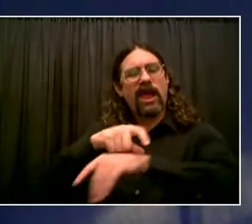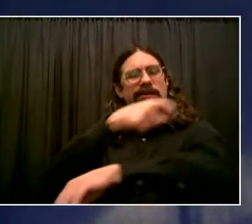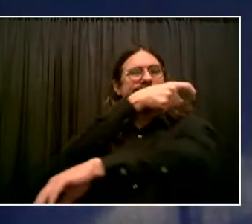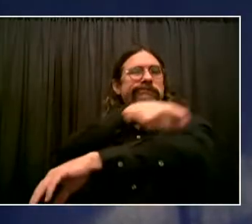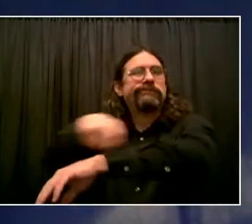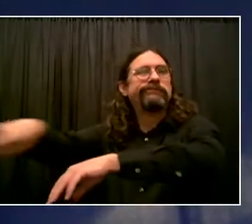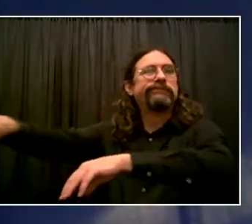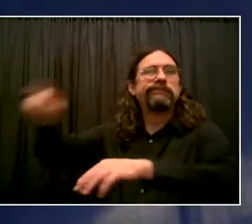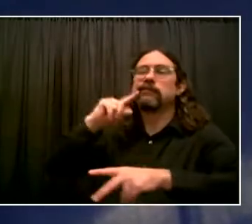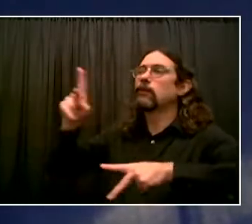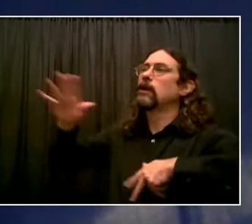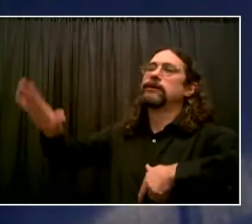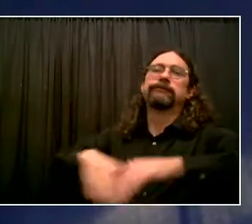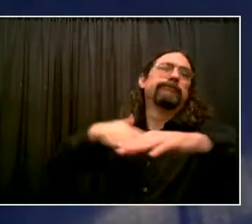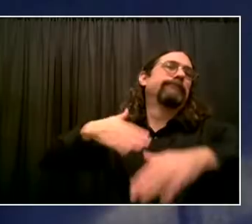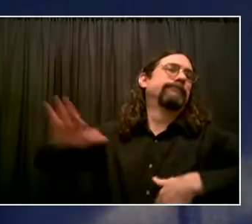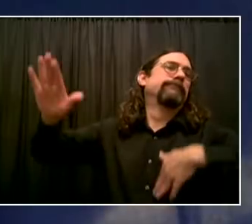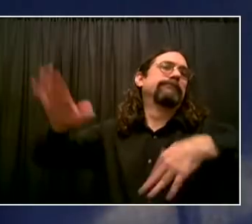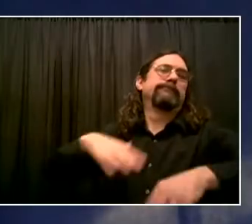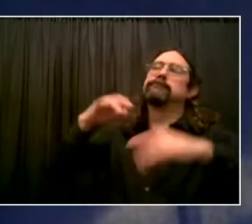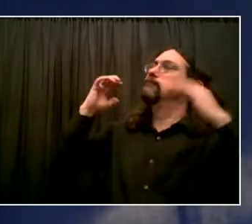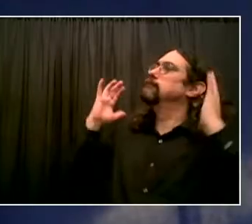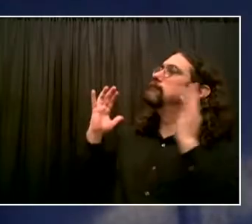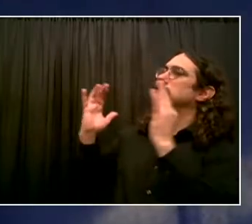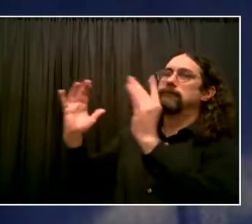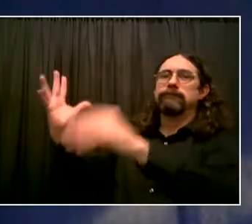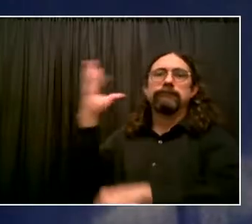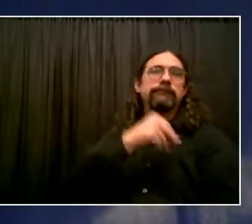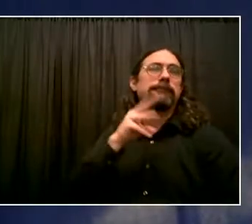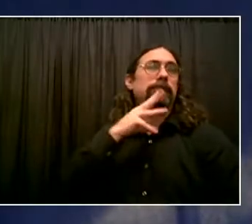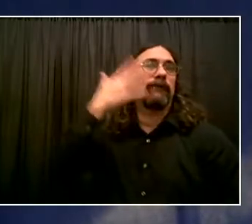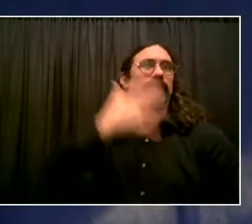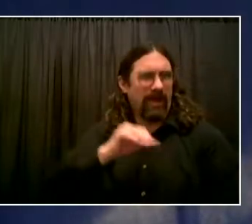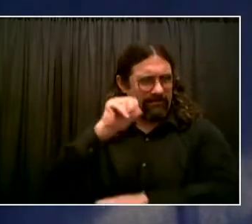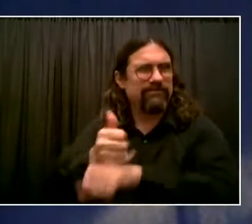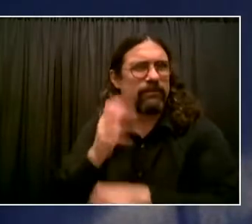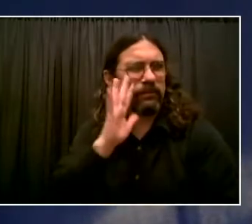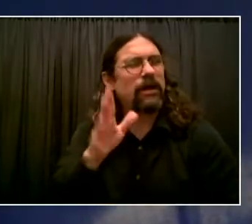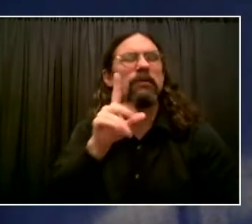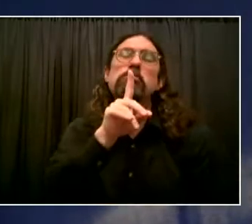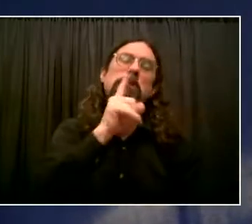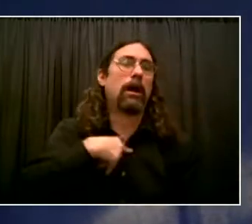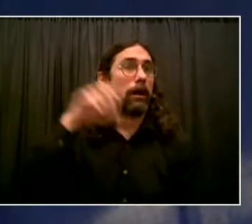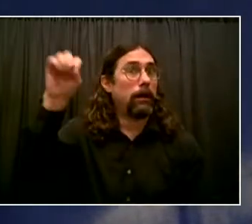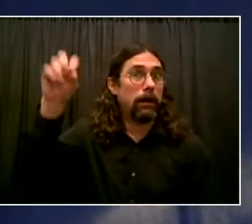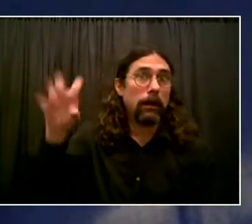ALONG THE CANAL. THERE ARE TOO MANY PEOPLE TO THANK. SINCE I AM ON